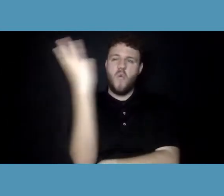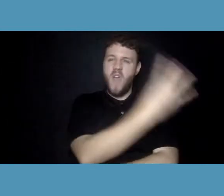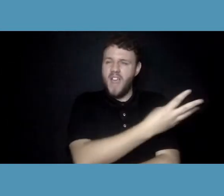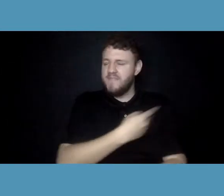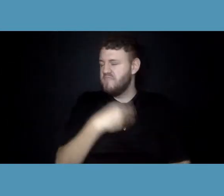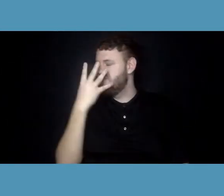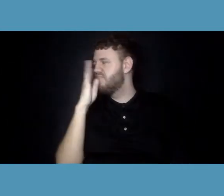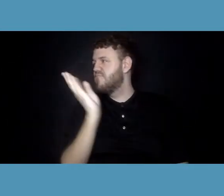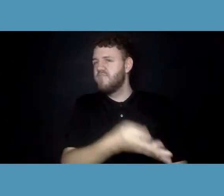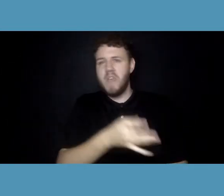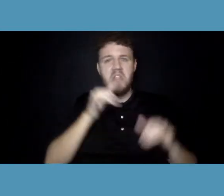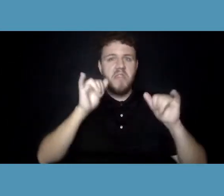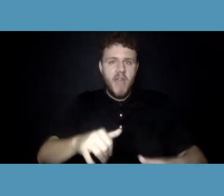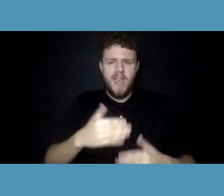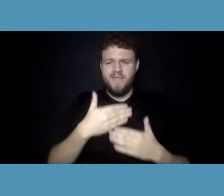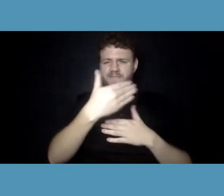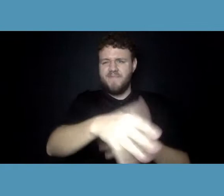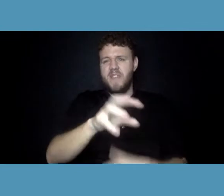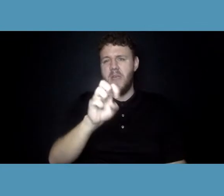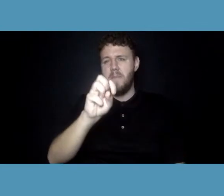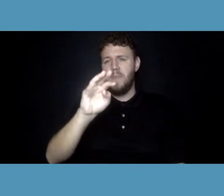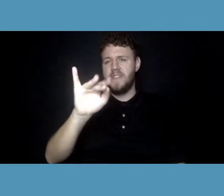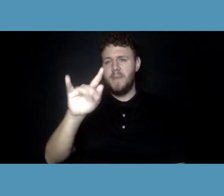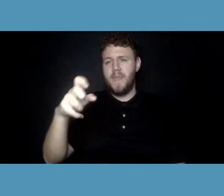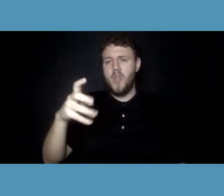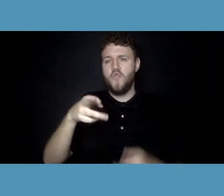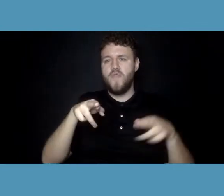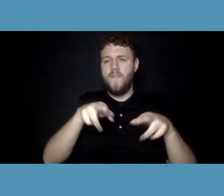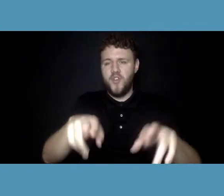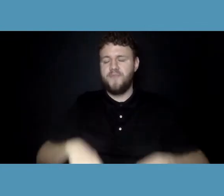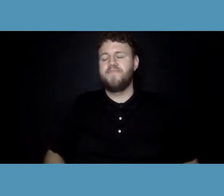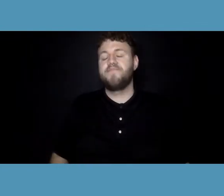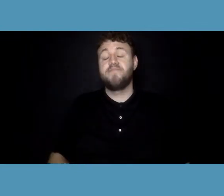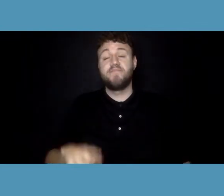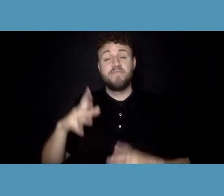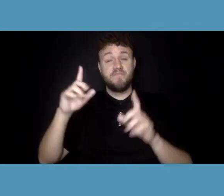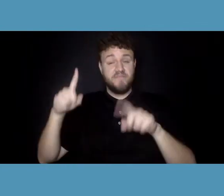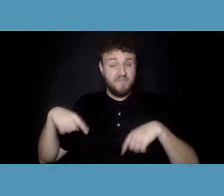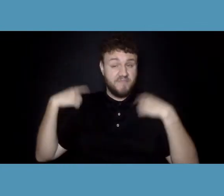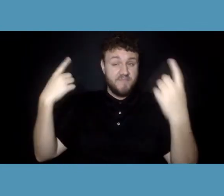River with larger tribes. Since then other tribal peoples have moved here in diaspora.